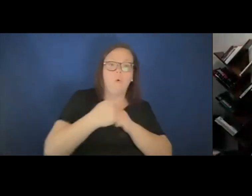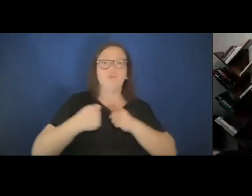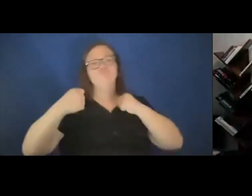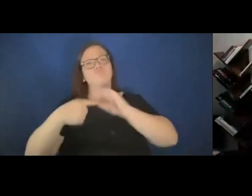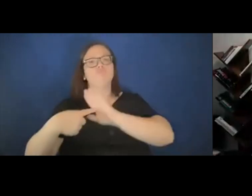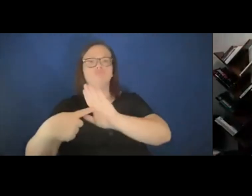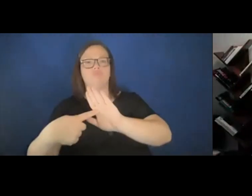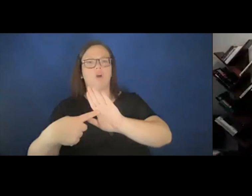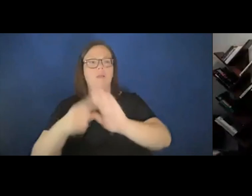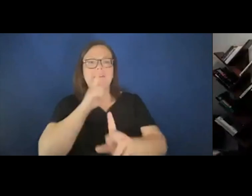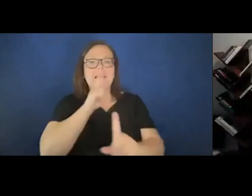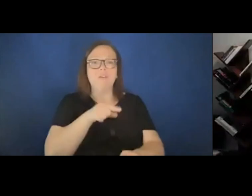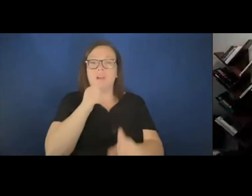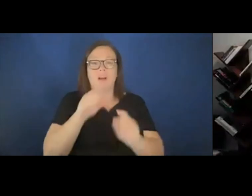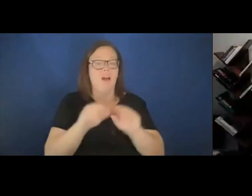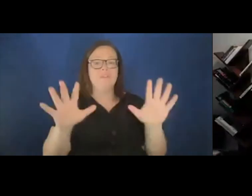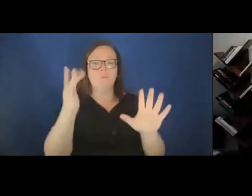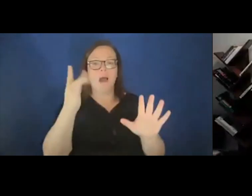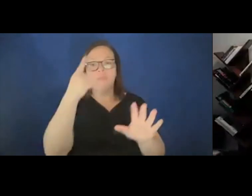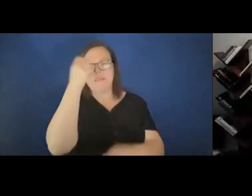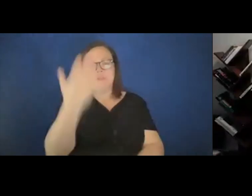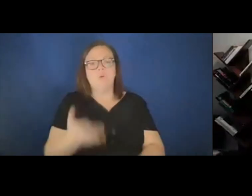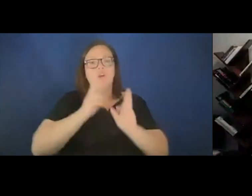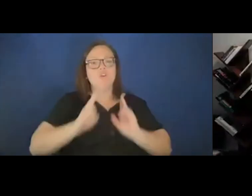The answer isn’t always obvious because you’re human. You are more complex